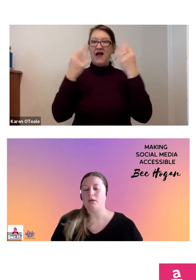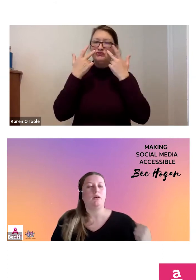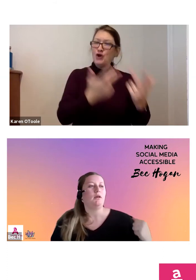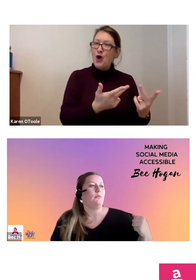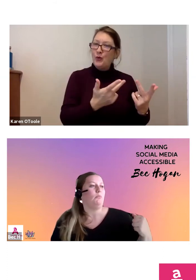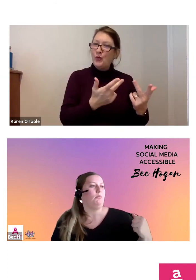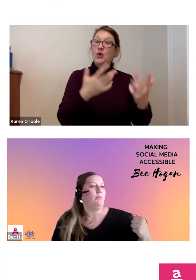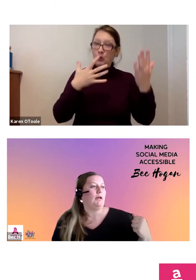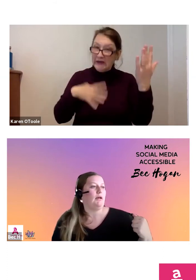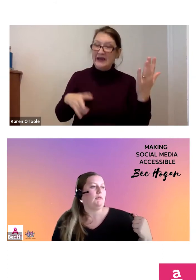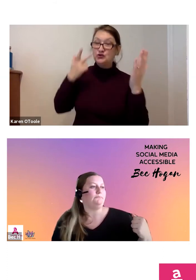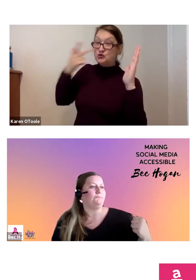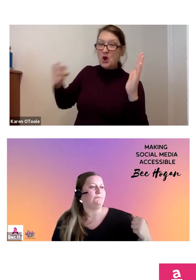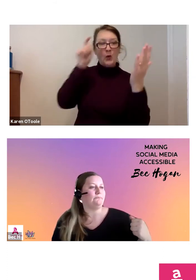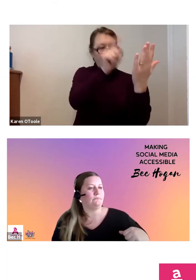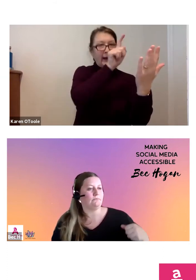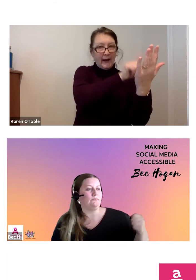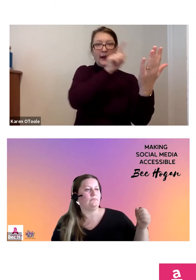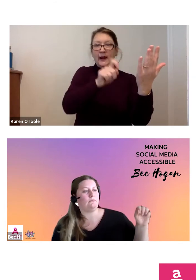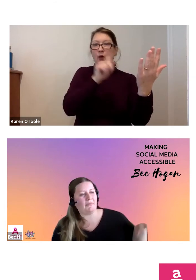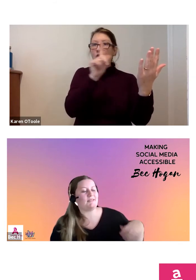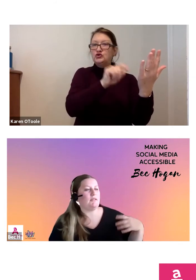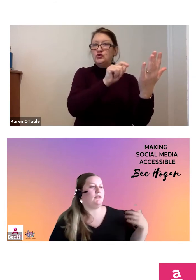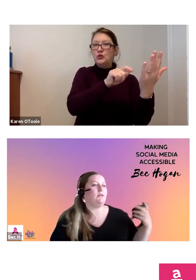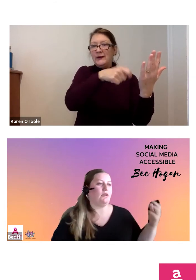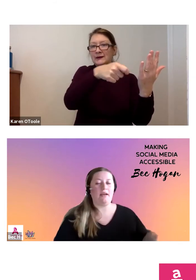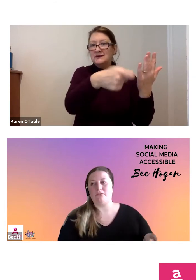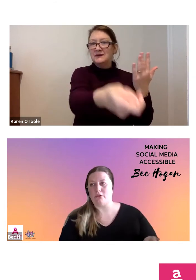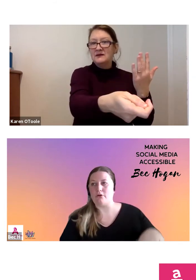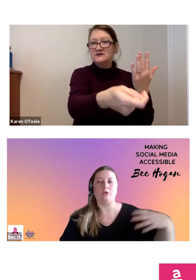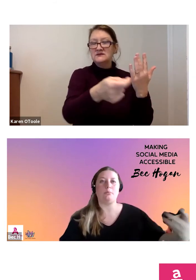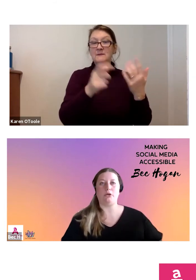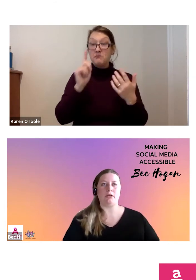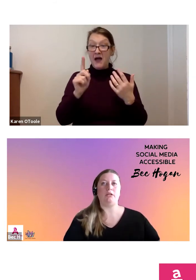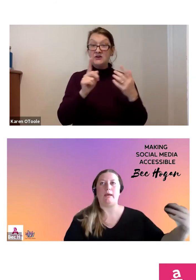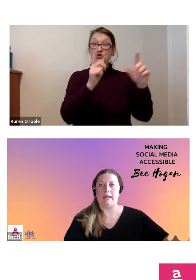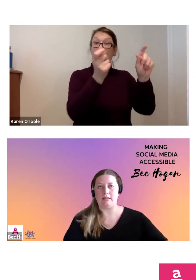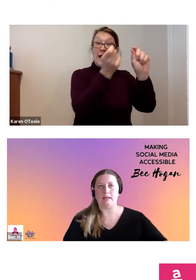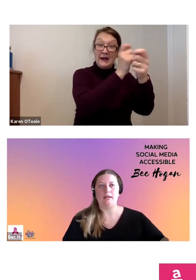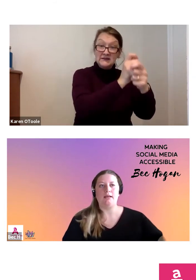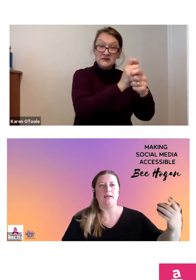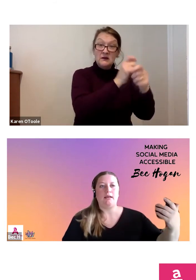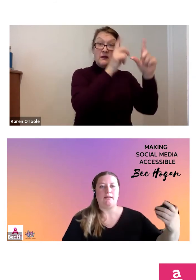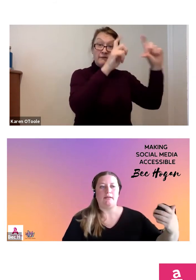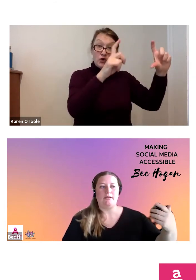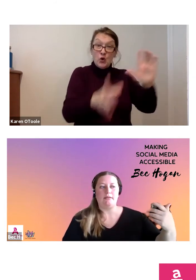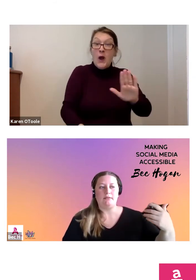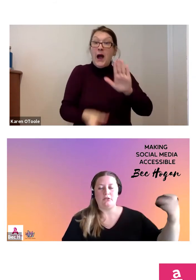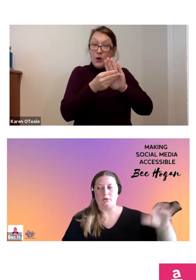Basically you edit the photo, you upload it, you edit it and then you